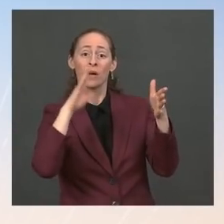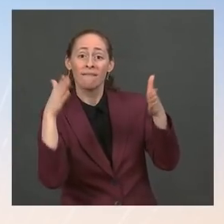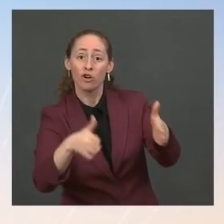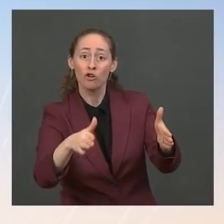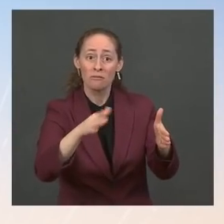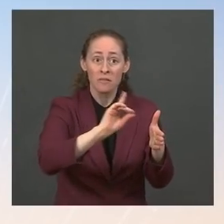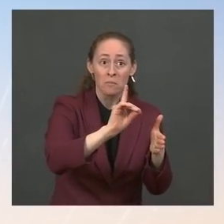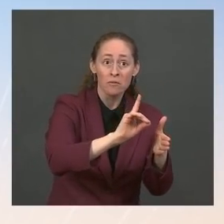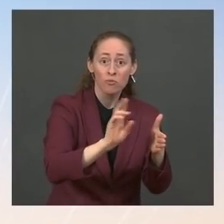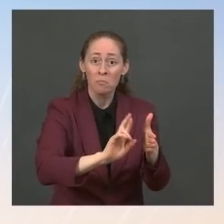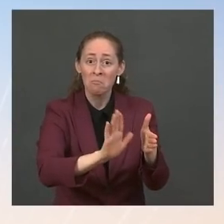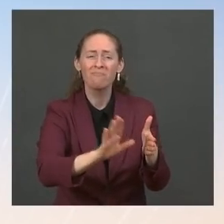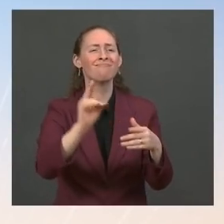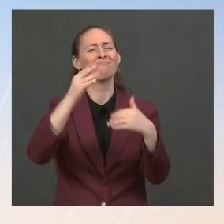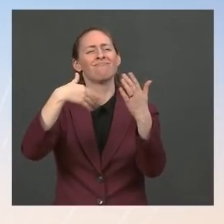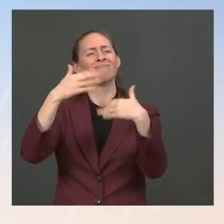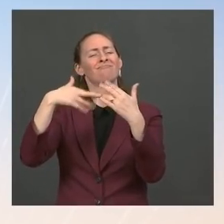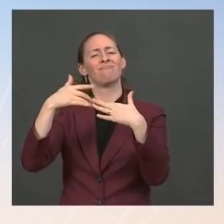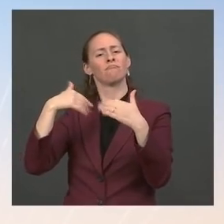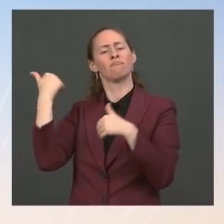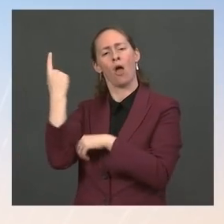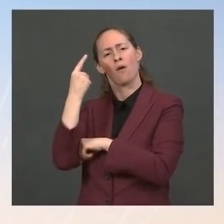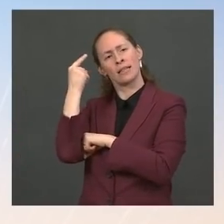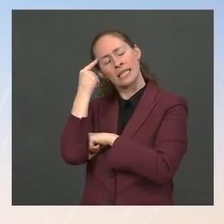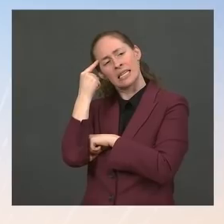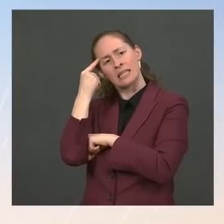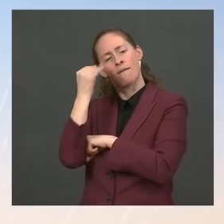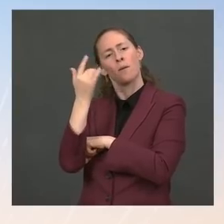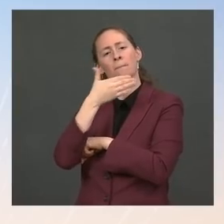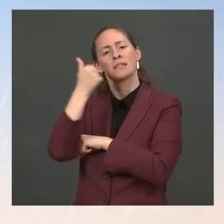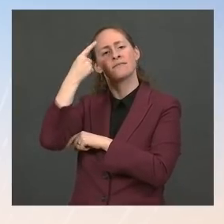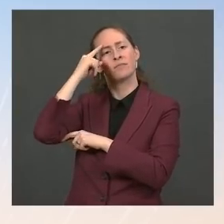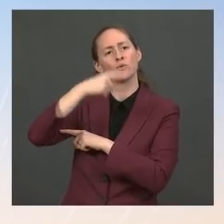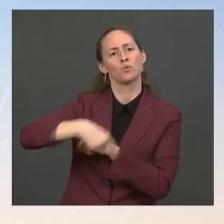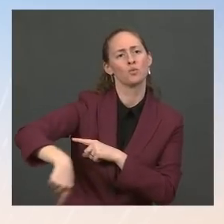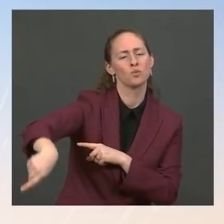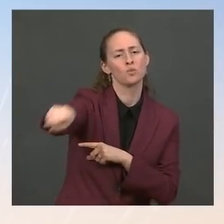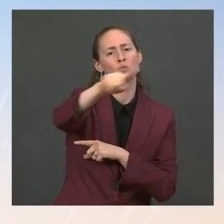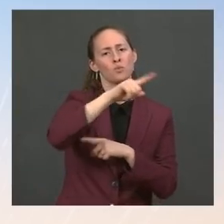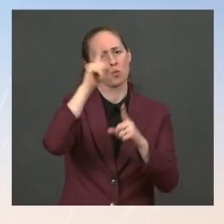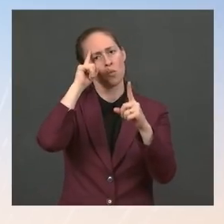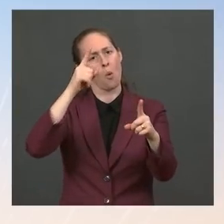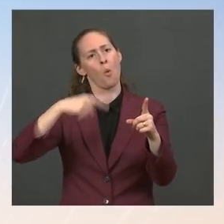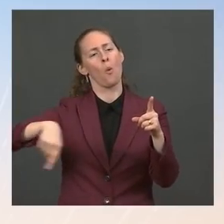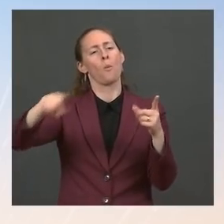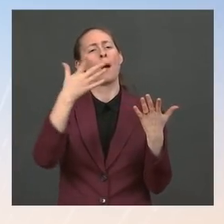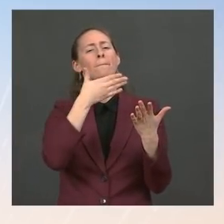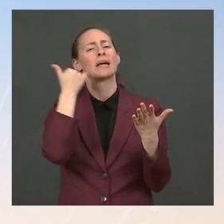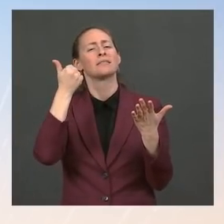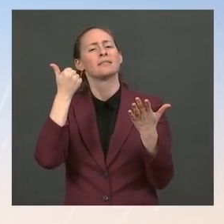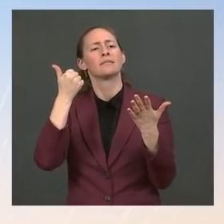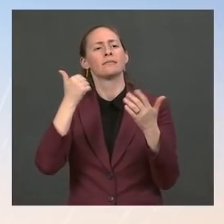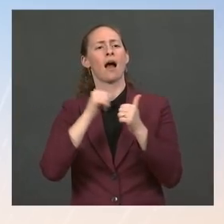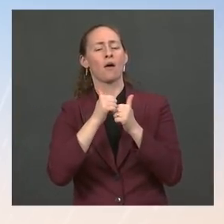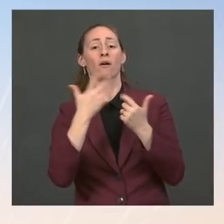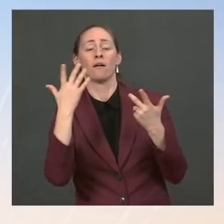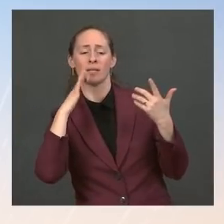And certainly we're hopeful we'll have partners to move toward more civil discourse with in the future. The Press: Thank you. >> Ms. Psaki: Go ahead, Jacqui. The Press: Thanks, Jen. Welcome back.